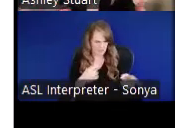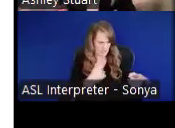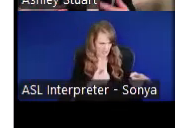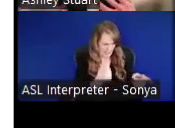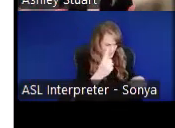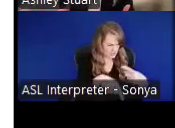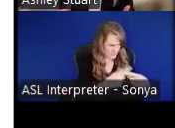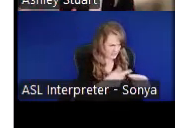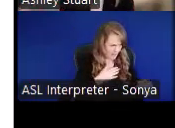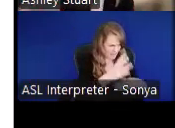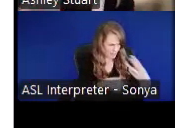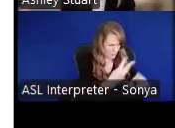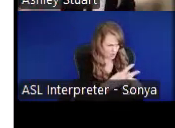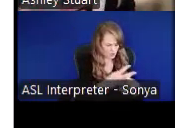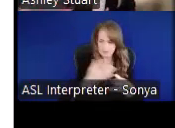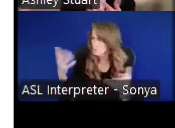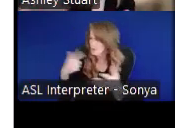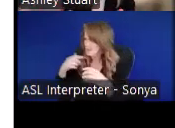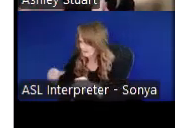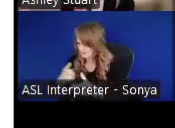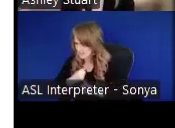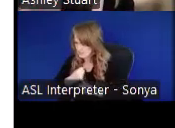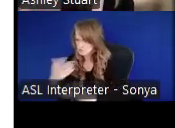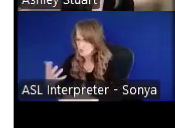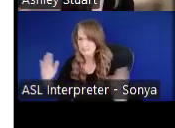what they can express. So it reduces that behavioral